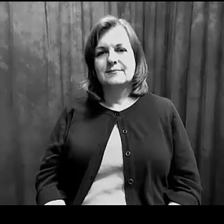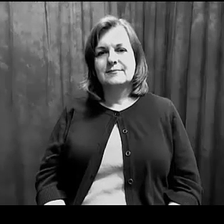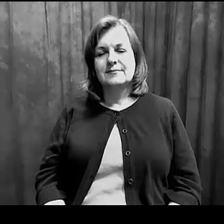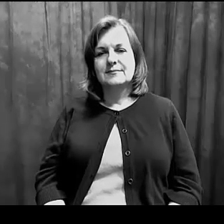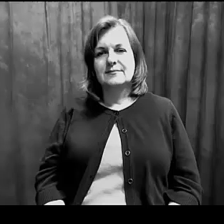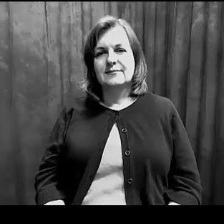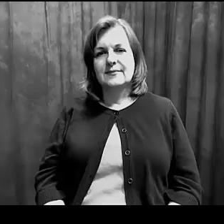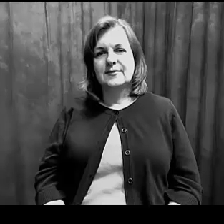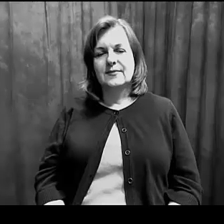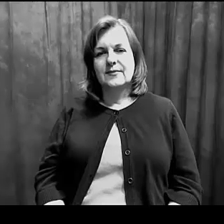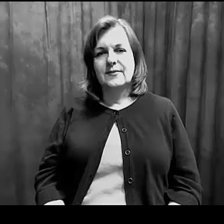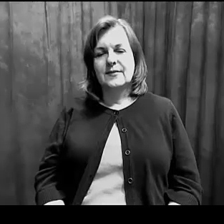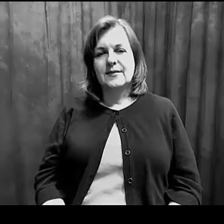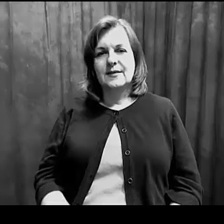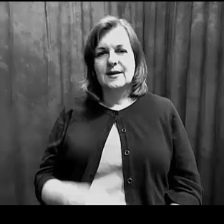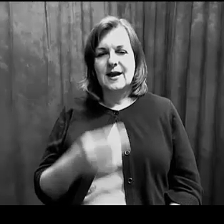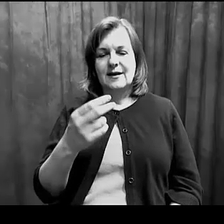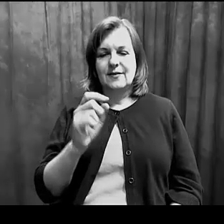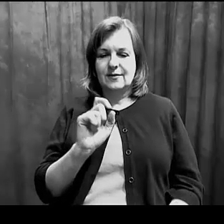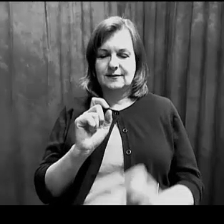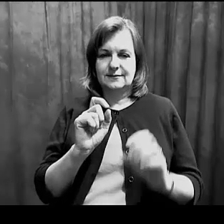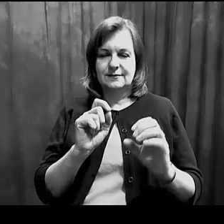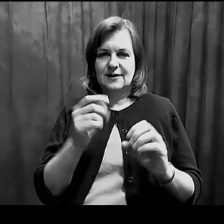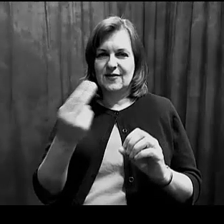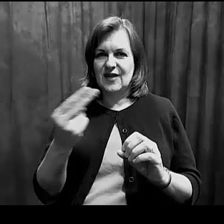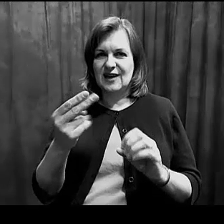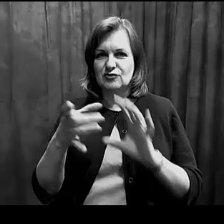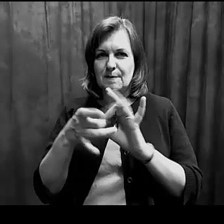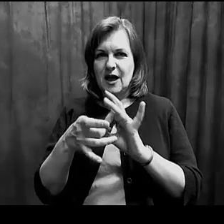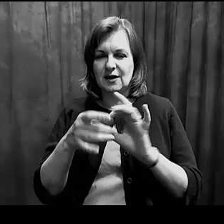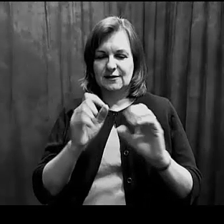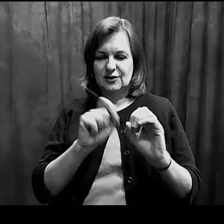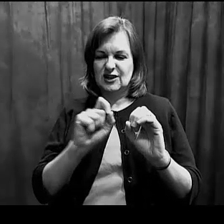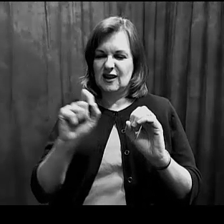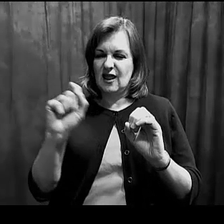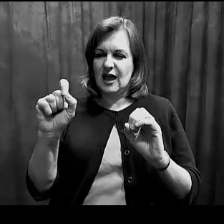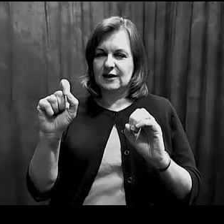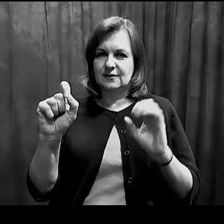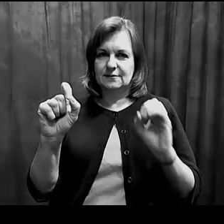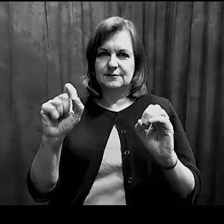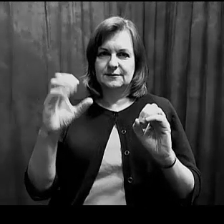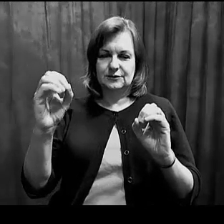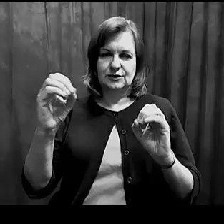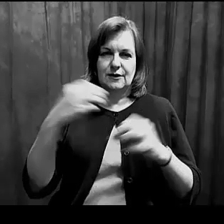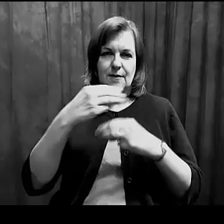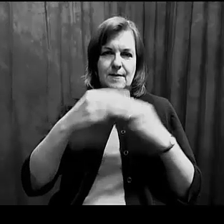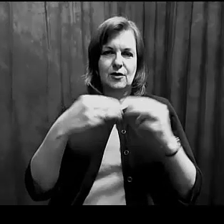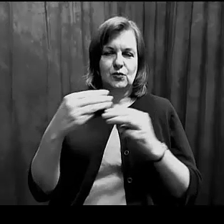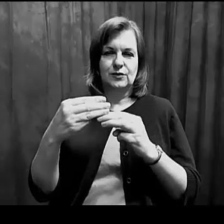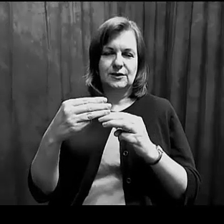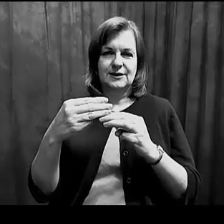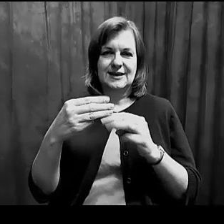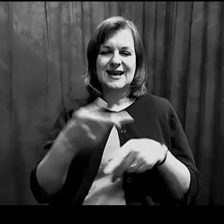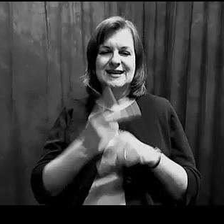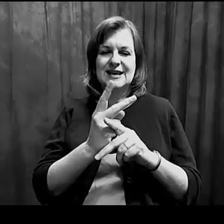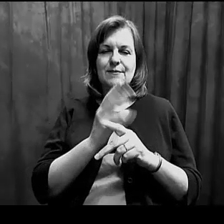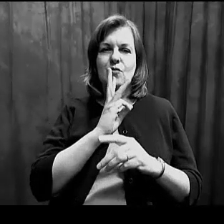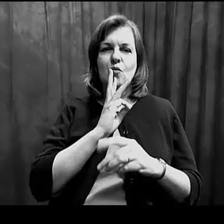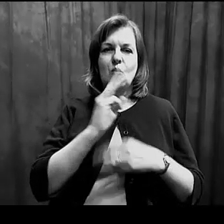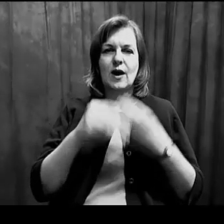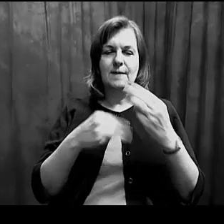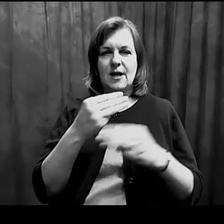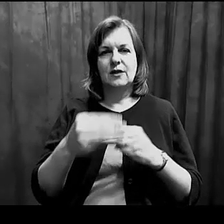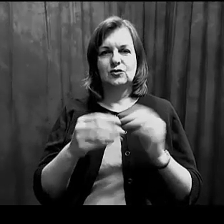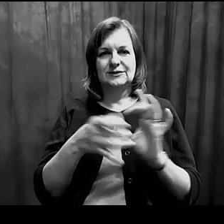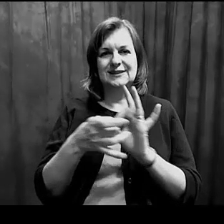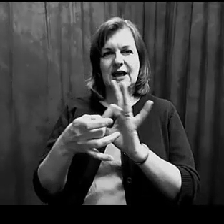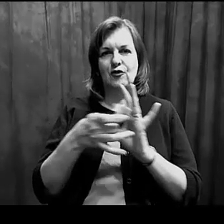but we look at this property - so the hydrogen bonds these dotted lines we talked about before